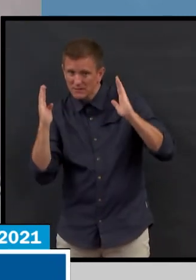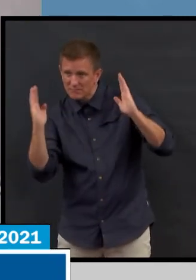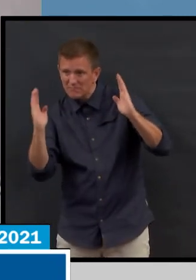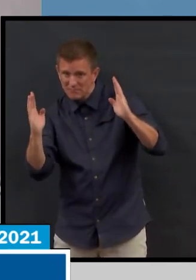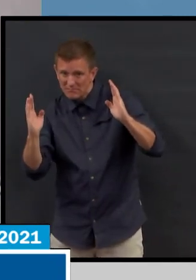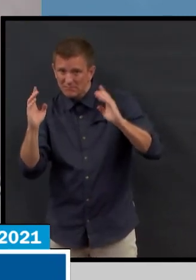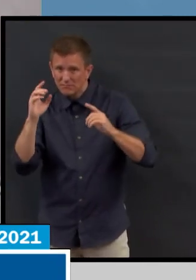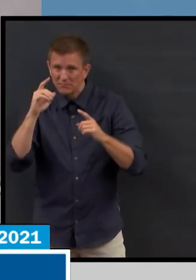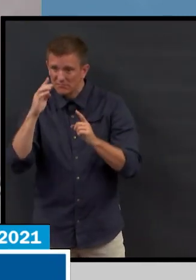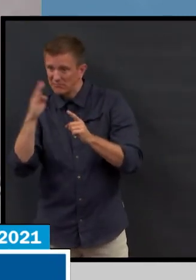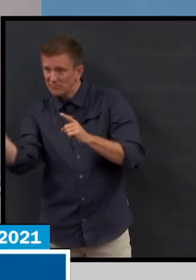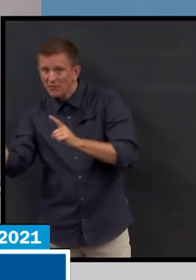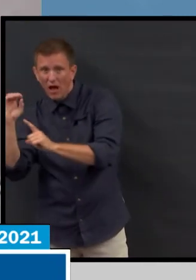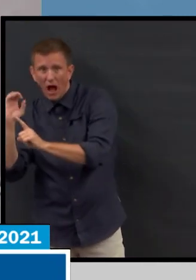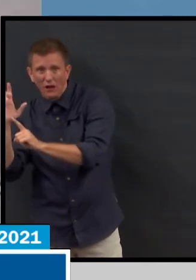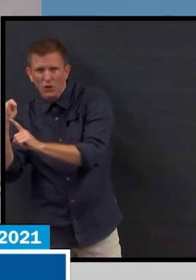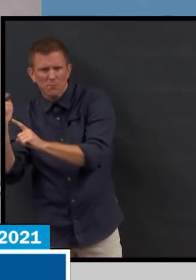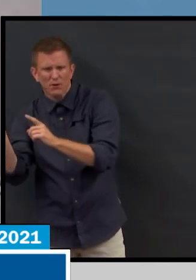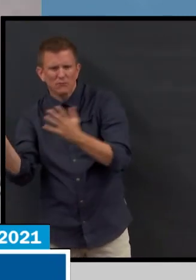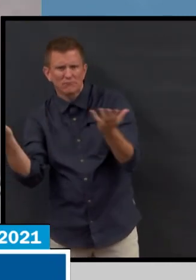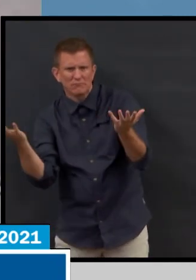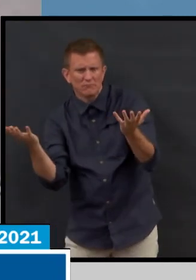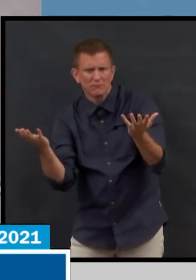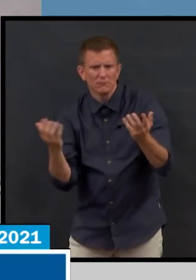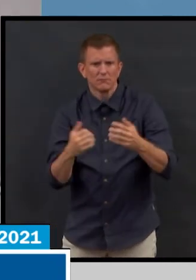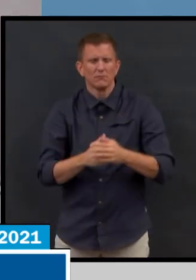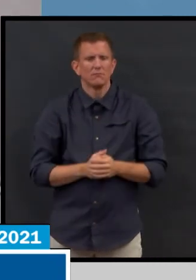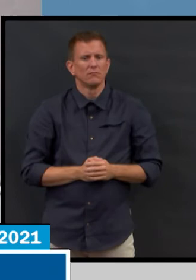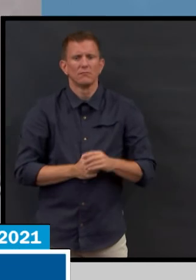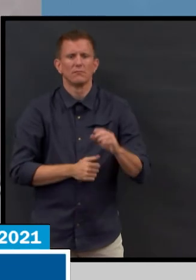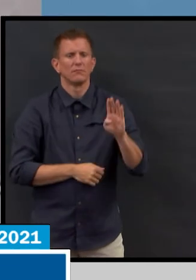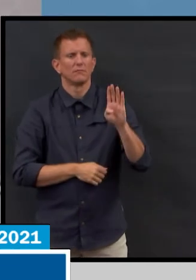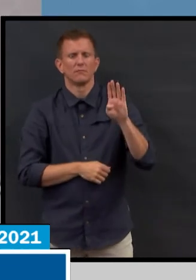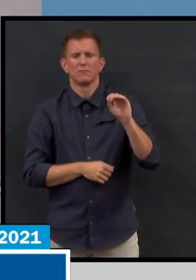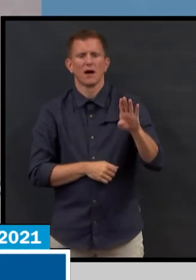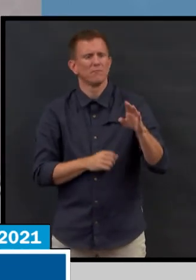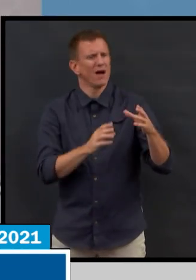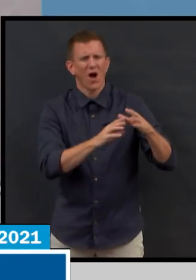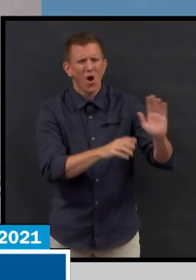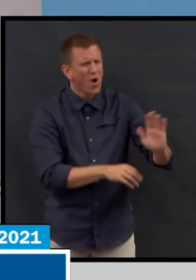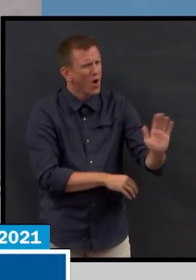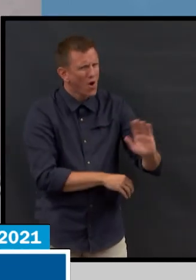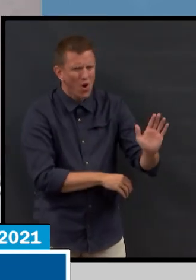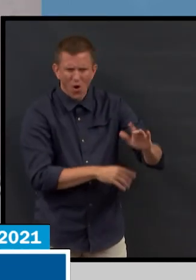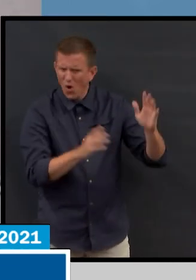don't have to wait um you can go ahead and get that booster shot that the booster shot is not